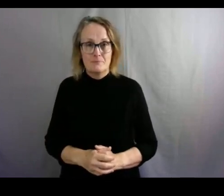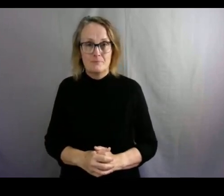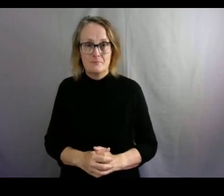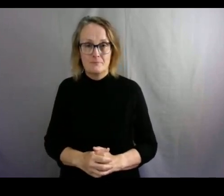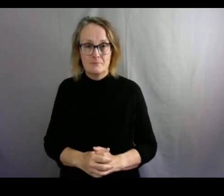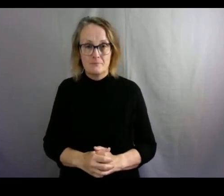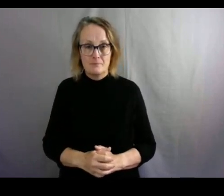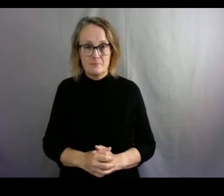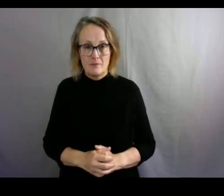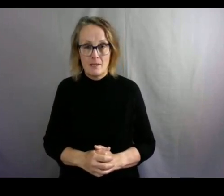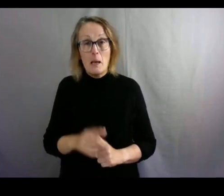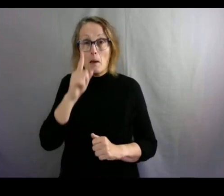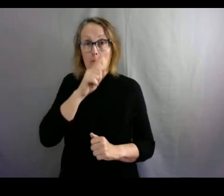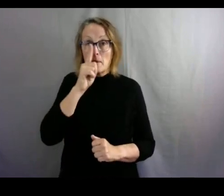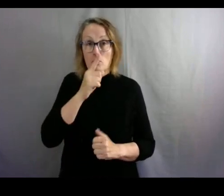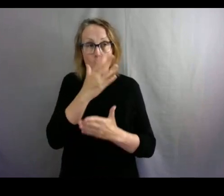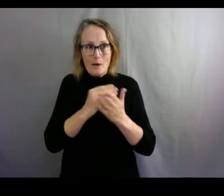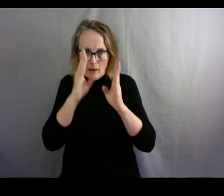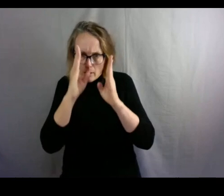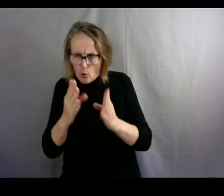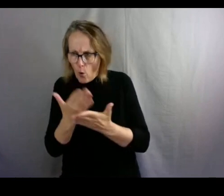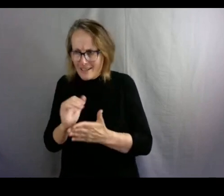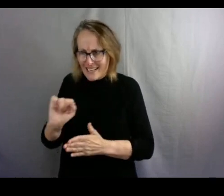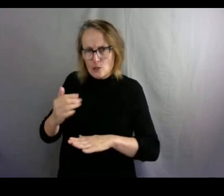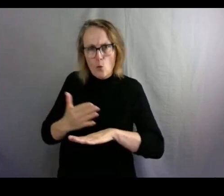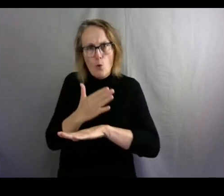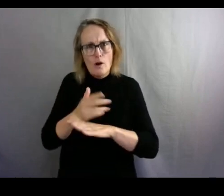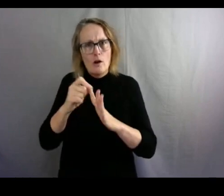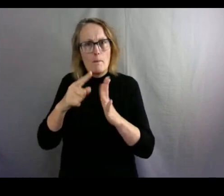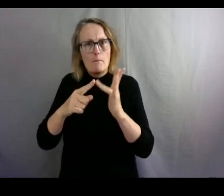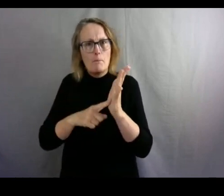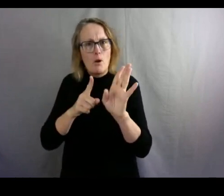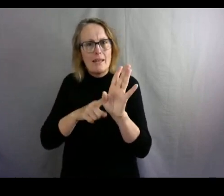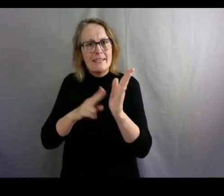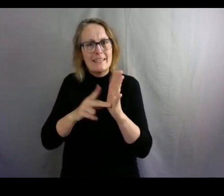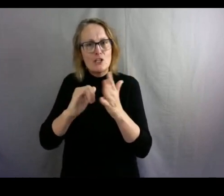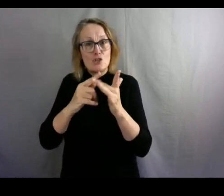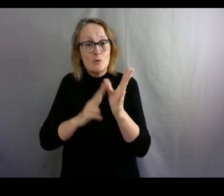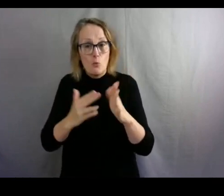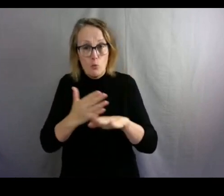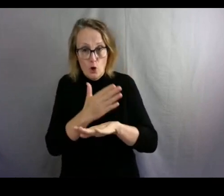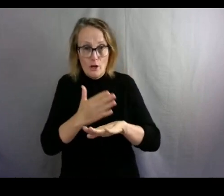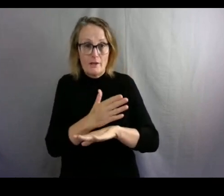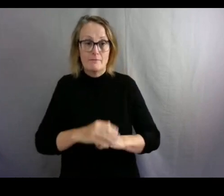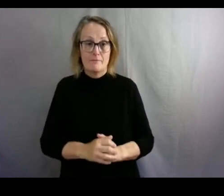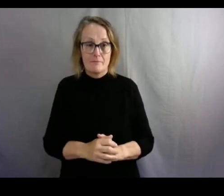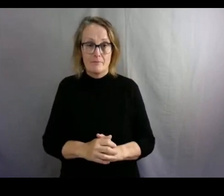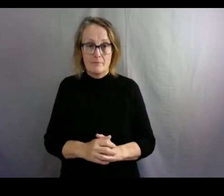The Breton period was less known and the Impressionist period nothing at that time, at that time.